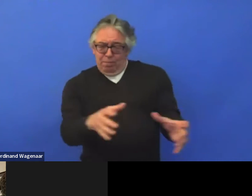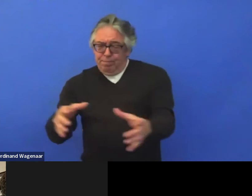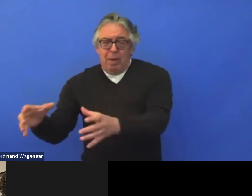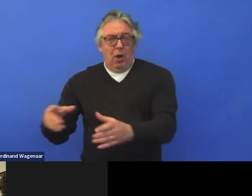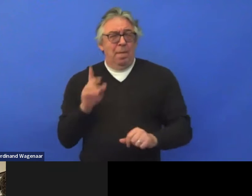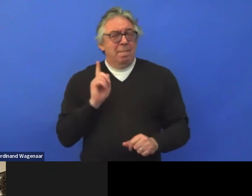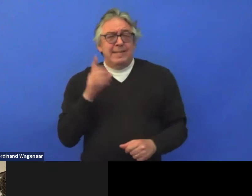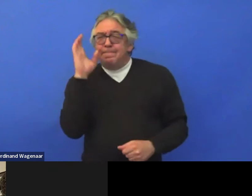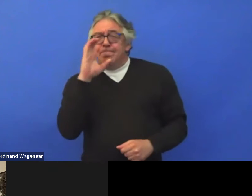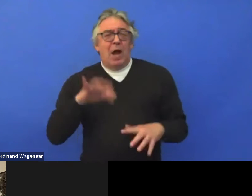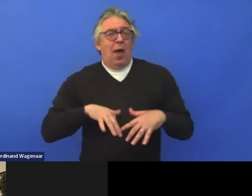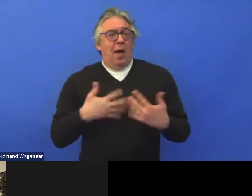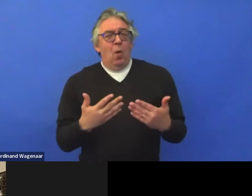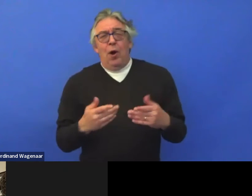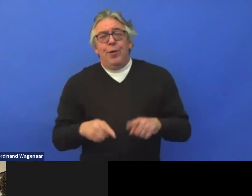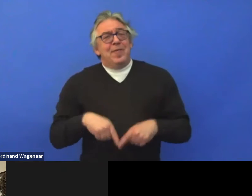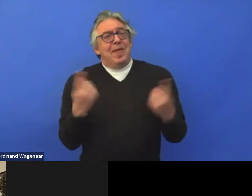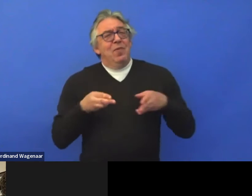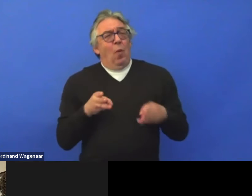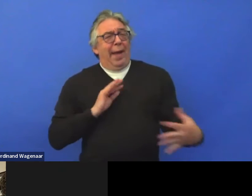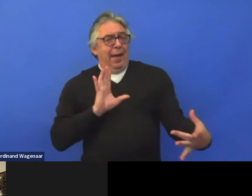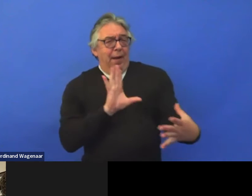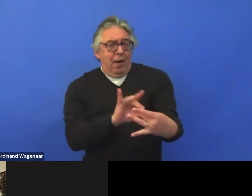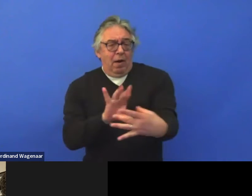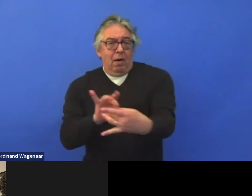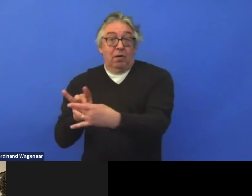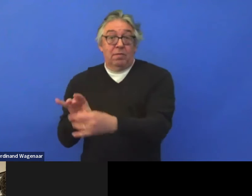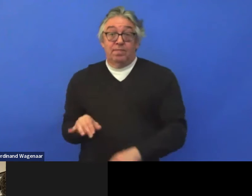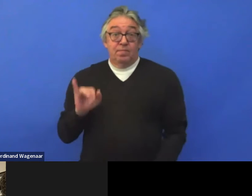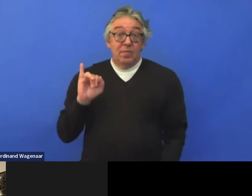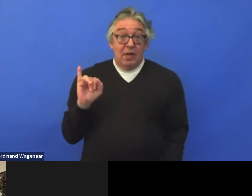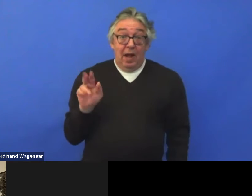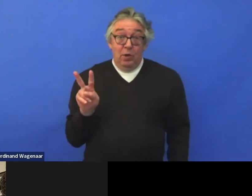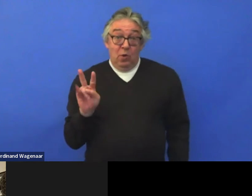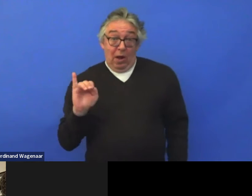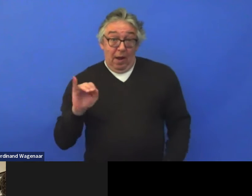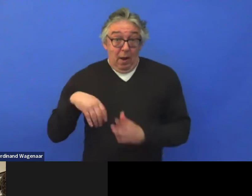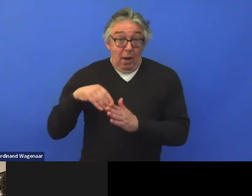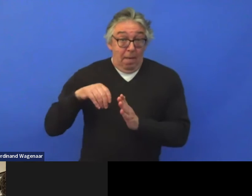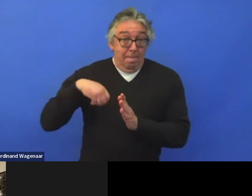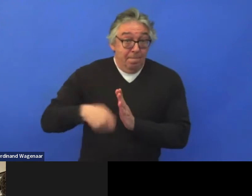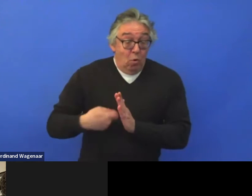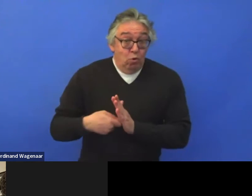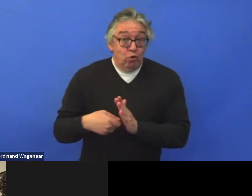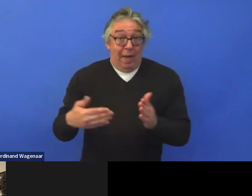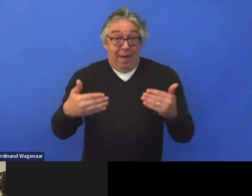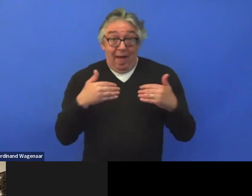Maybe there have been surprising solutions from i2i, or challenges that came out of the programme.